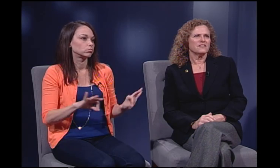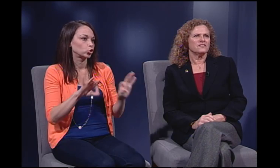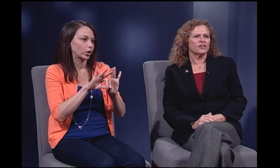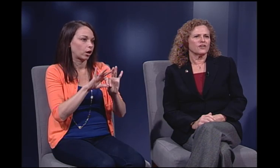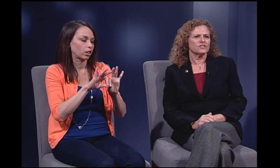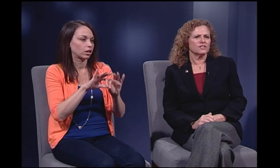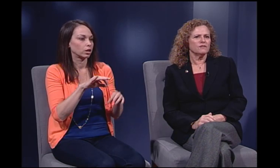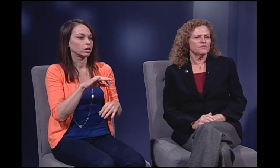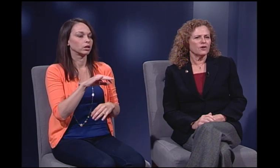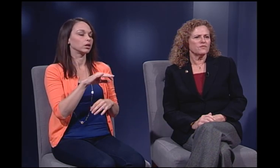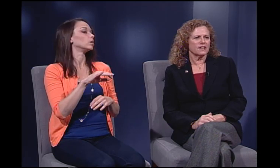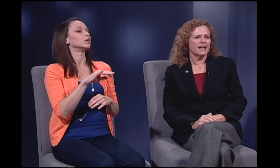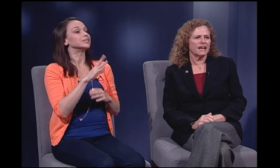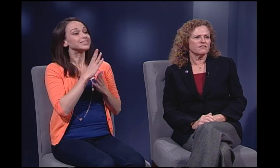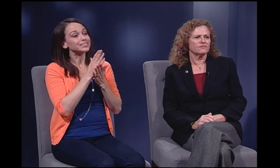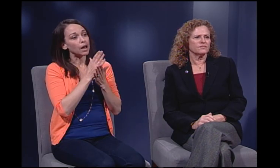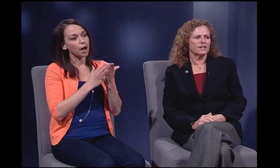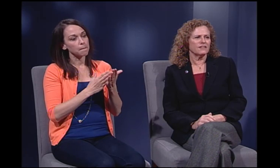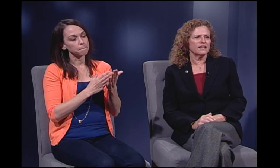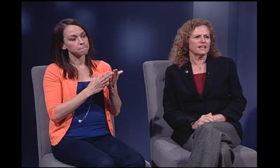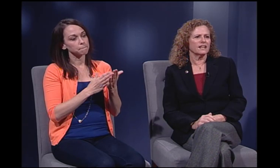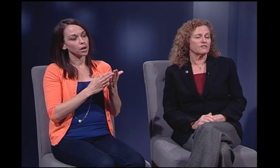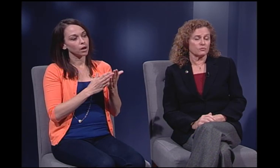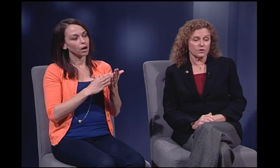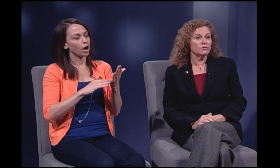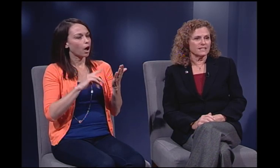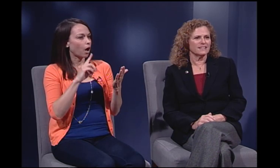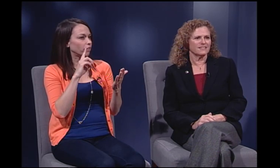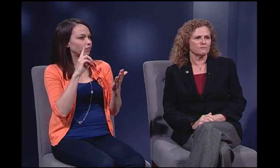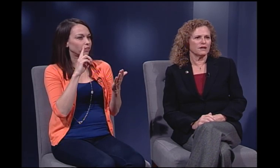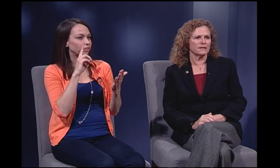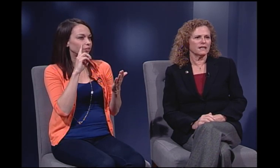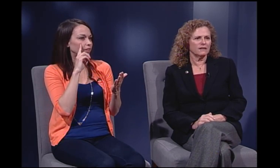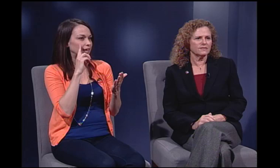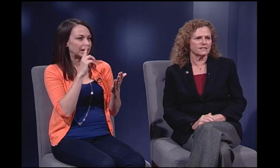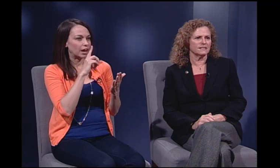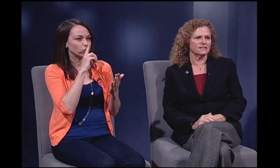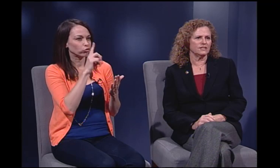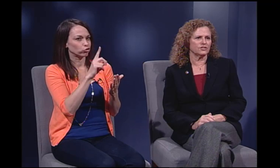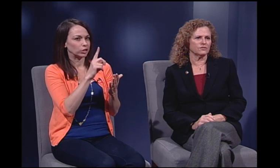There are some though that have, I think kind of eroded the public confidence in teachers